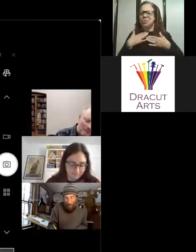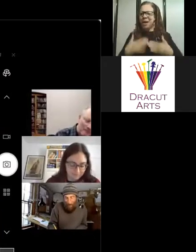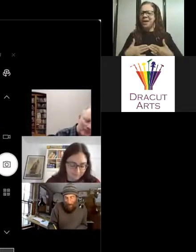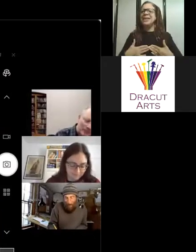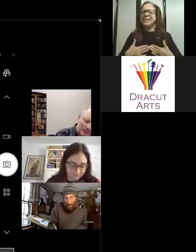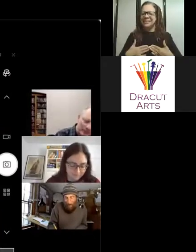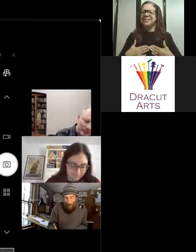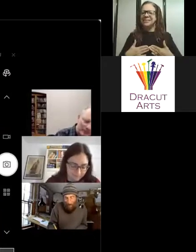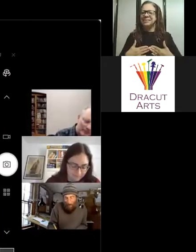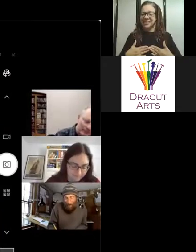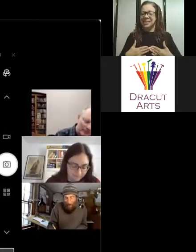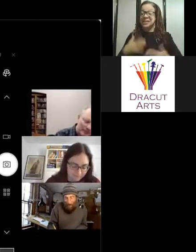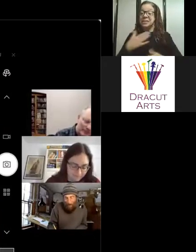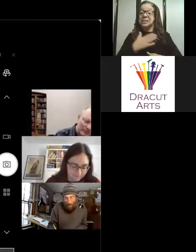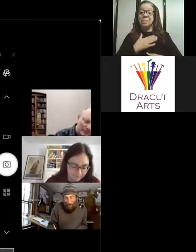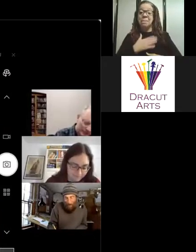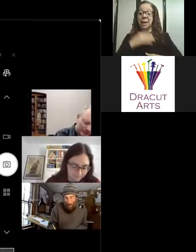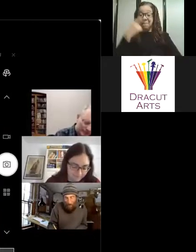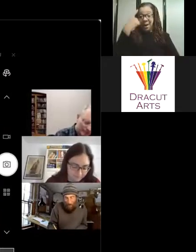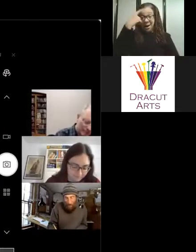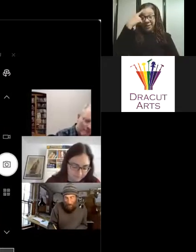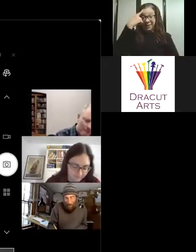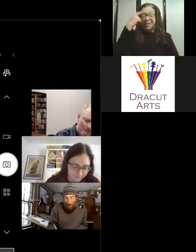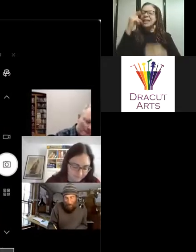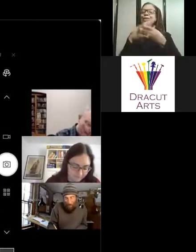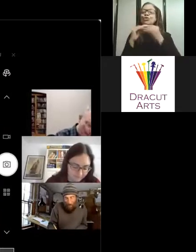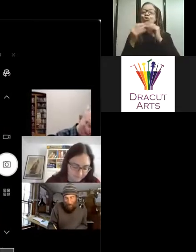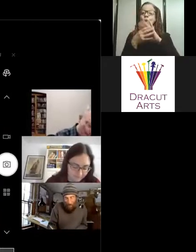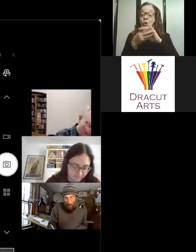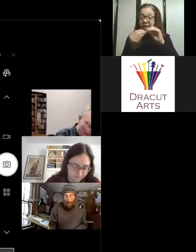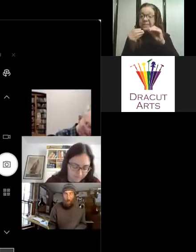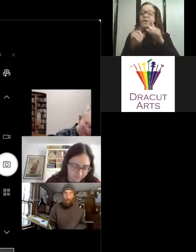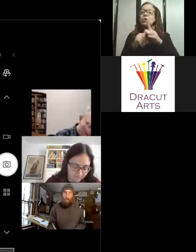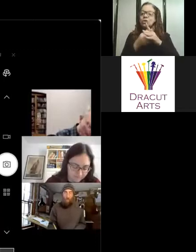to my mind, like, stories are starting to happen! Like *this* character just